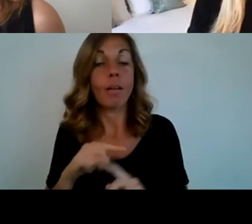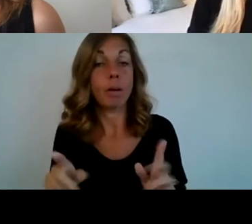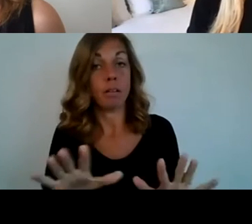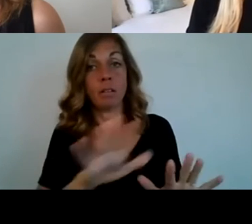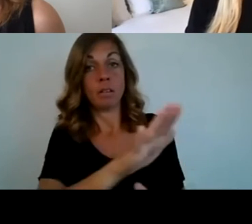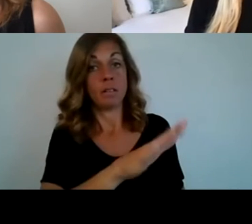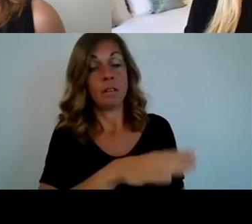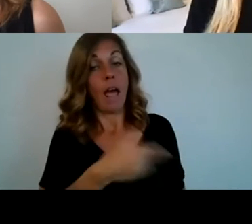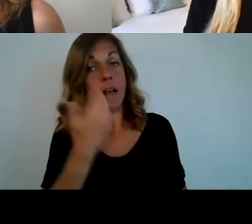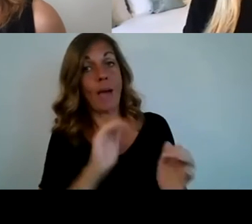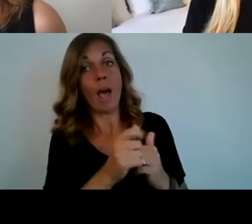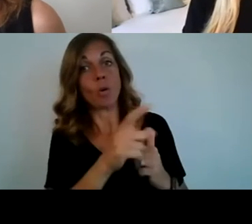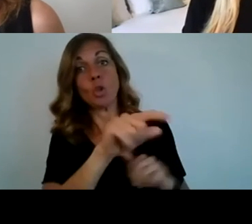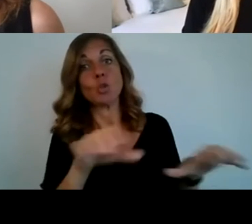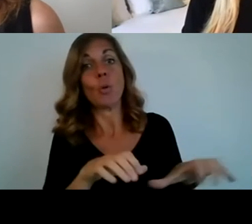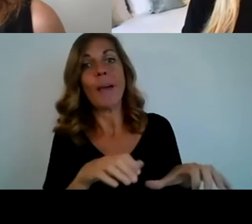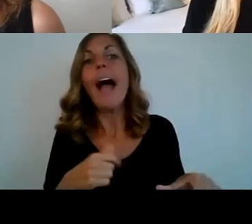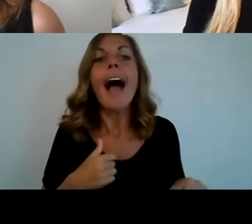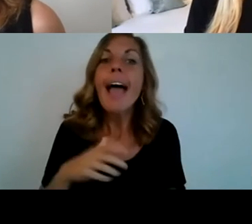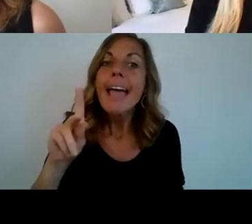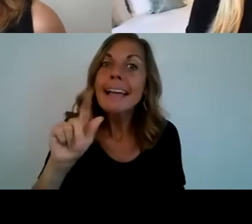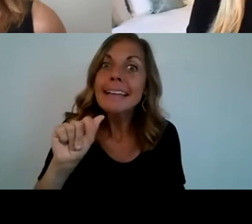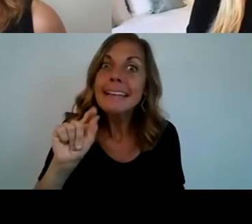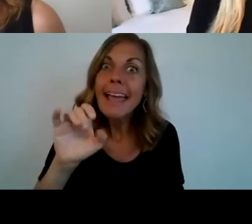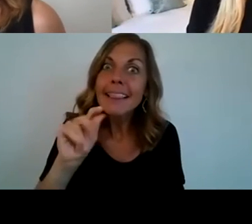doing it, Katelin. You feel like there's a different theme every day you all invent in